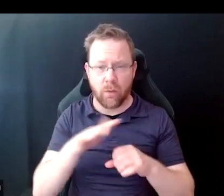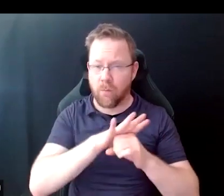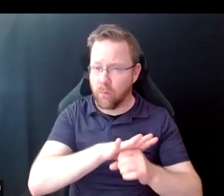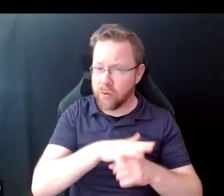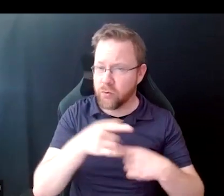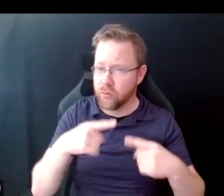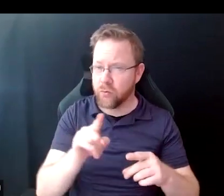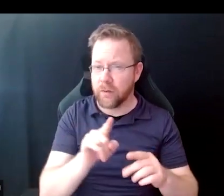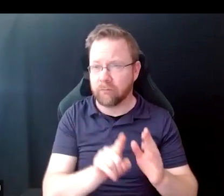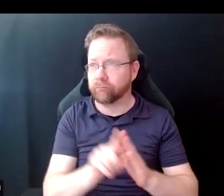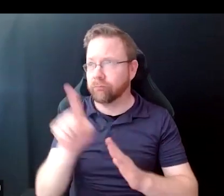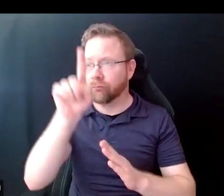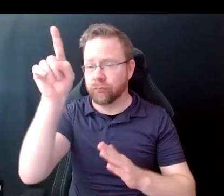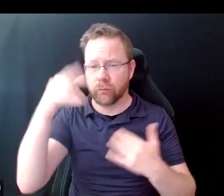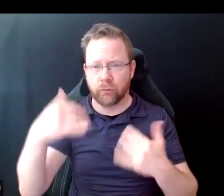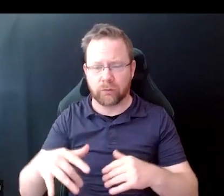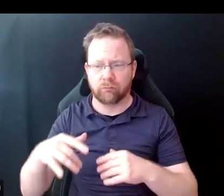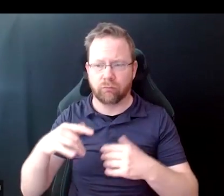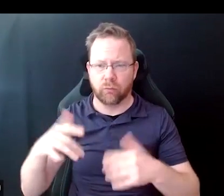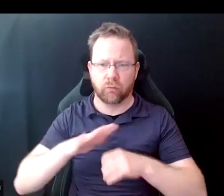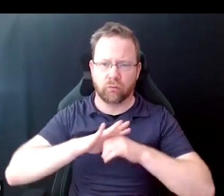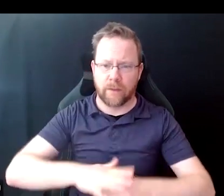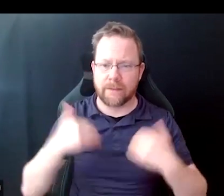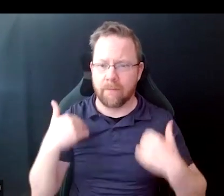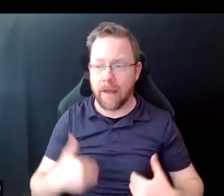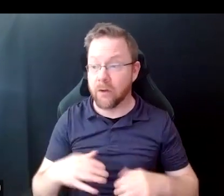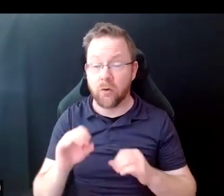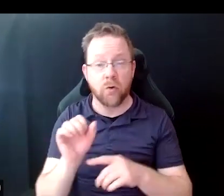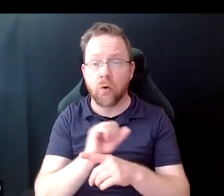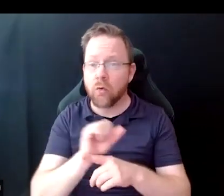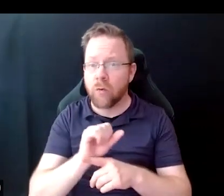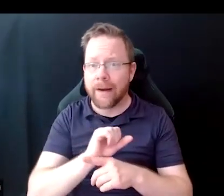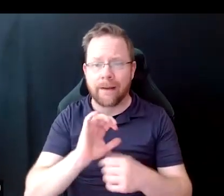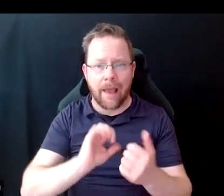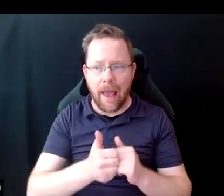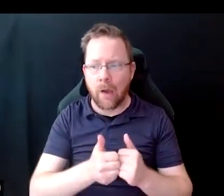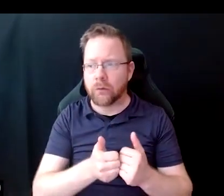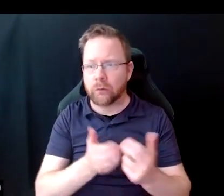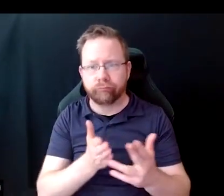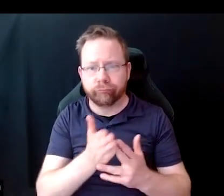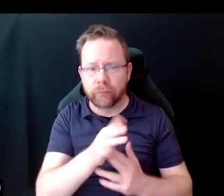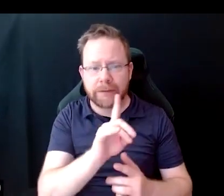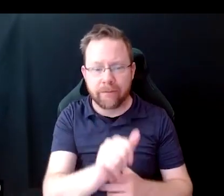Also, they don't have training to deal with your disability. If you're watching someone with a broken leg trying